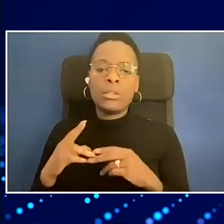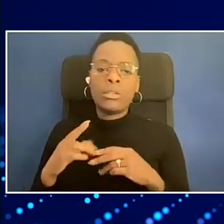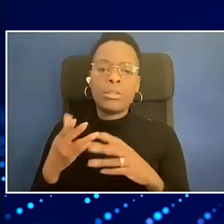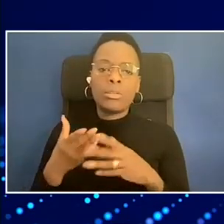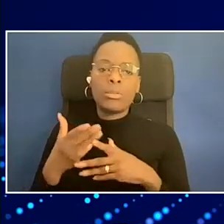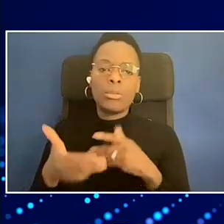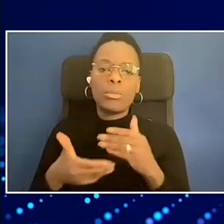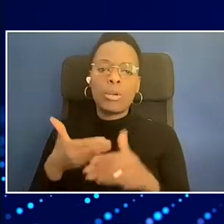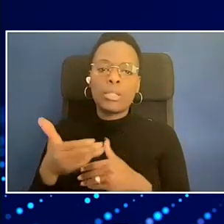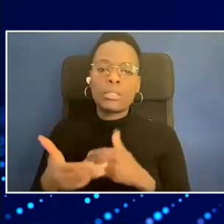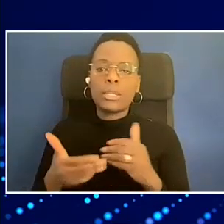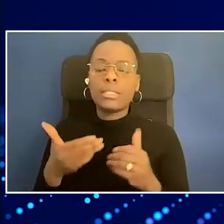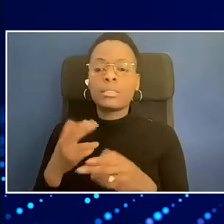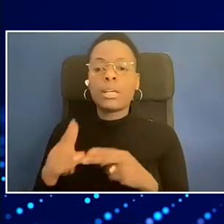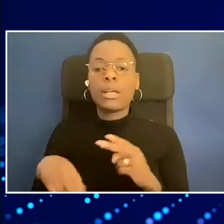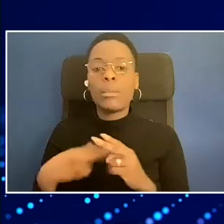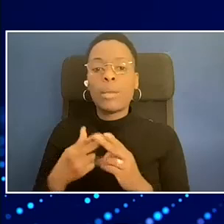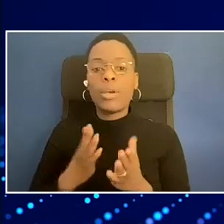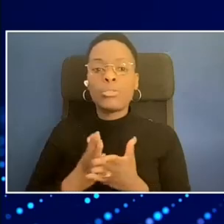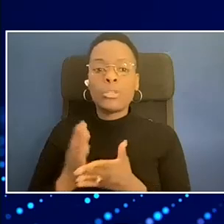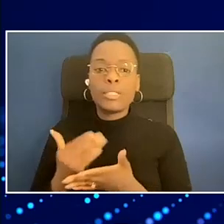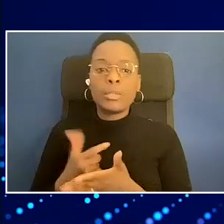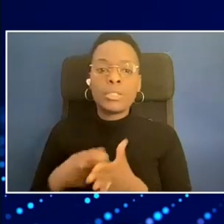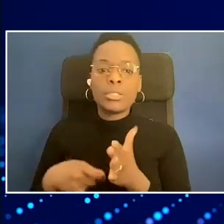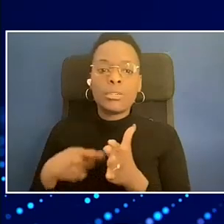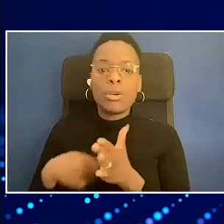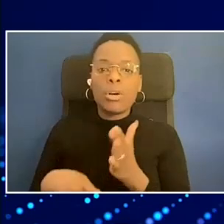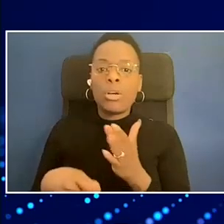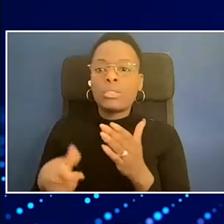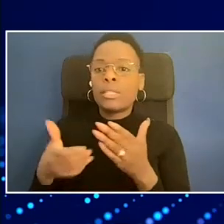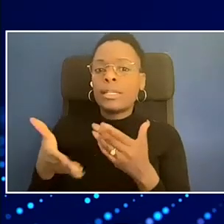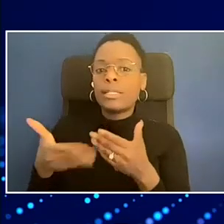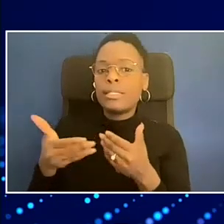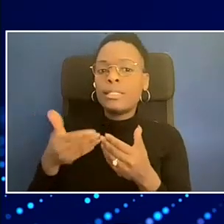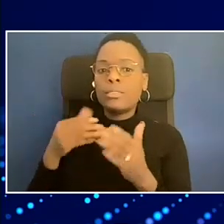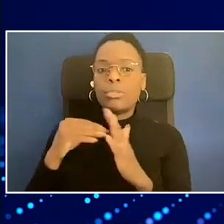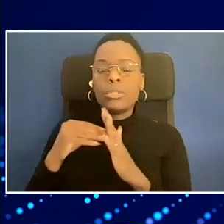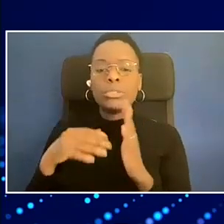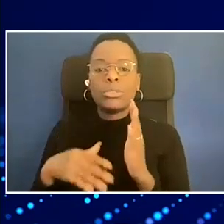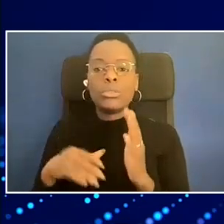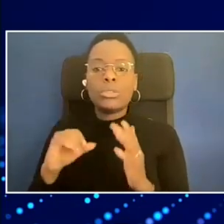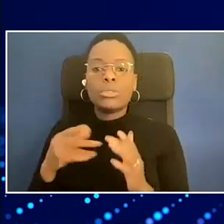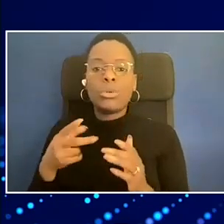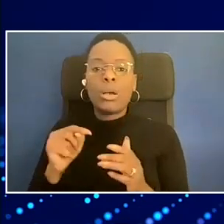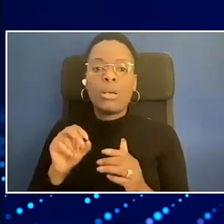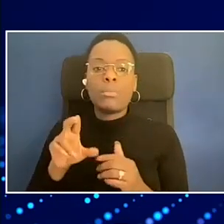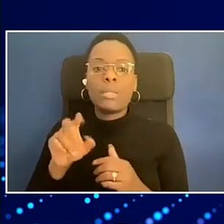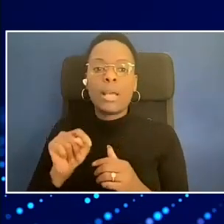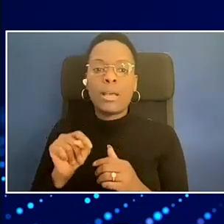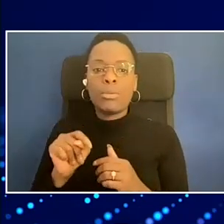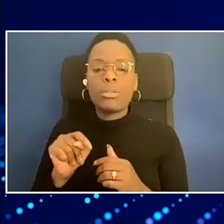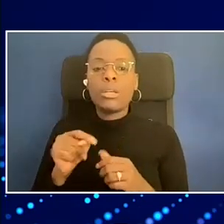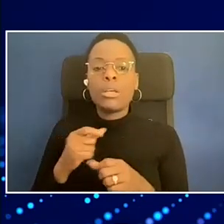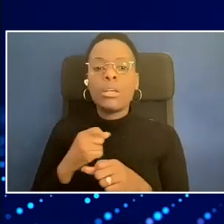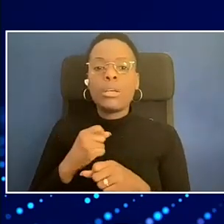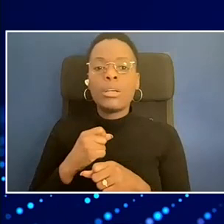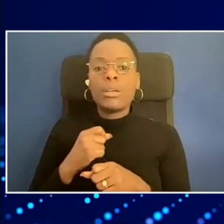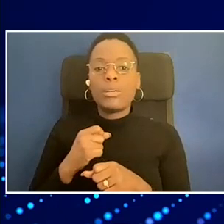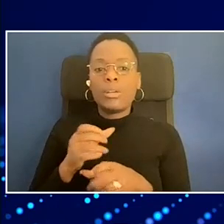who opt out receive those funds. Without explanation, the Department has rejected reasonable proposals from the entire institutional community.